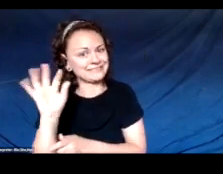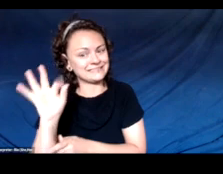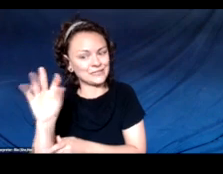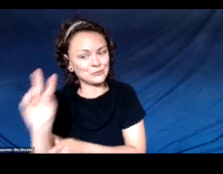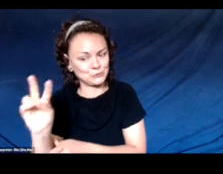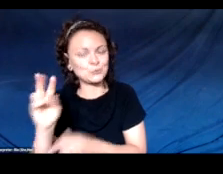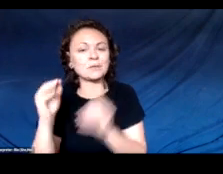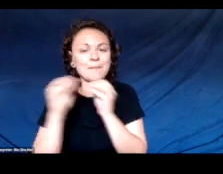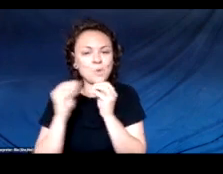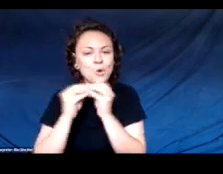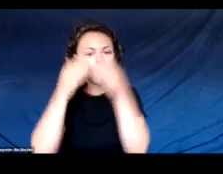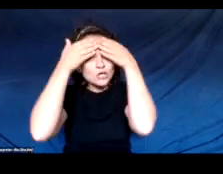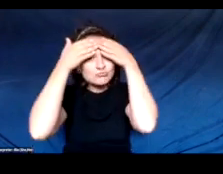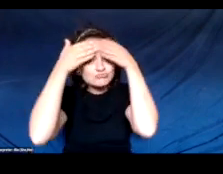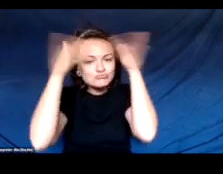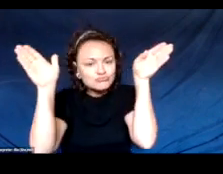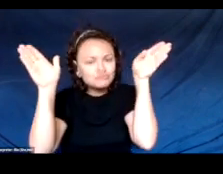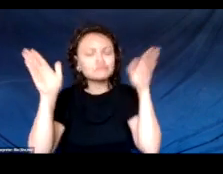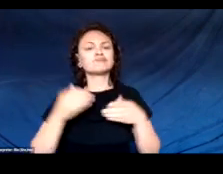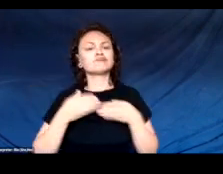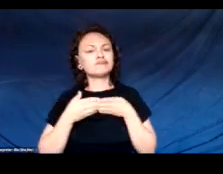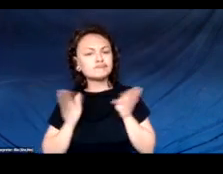open minded and modernized.